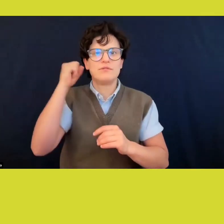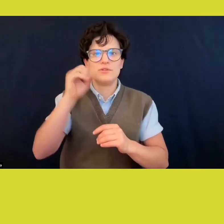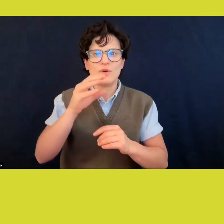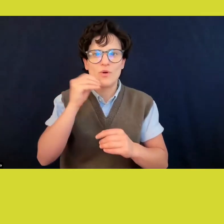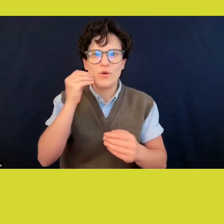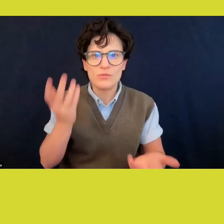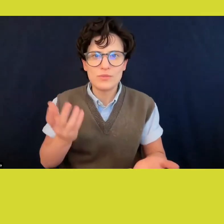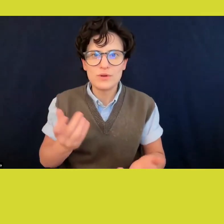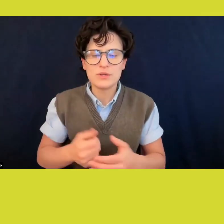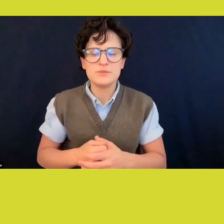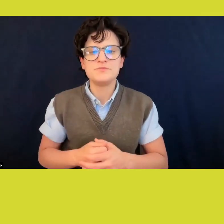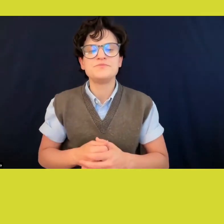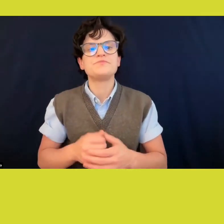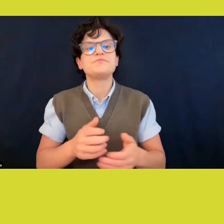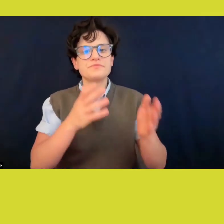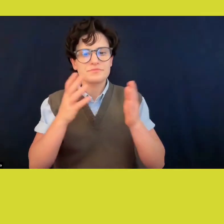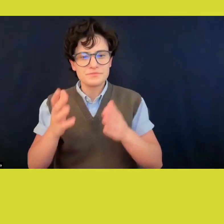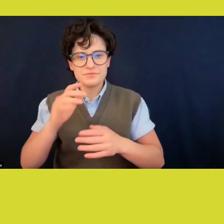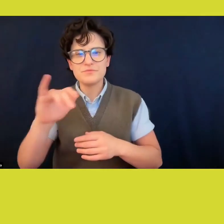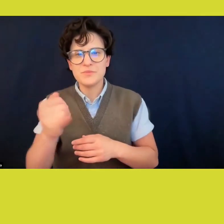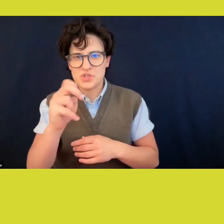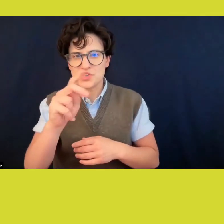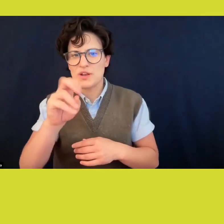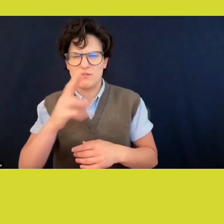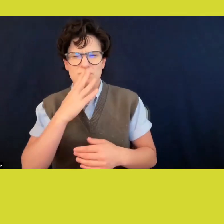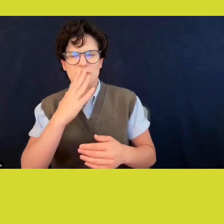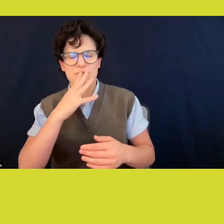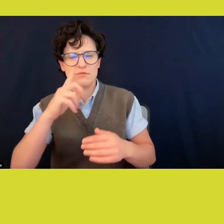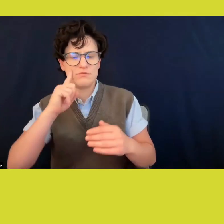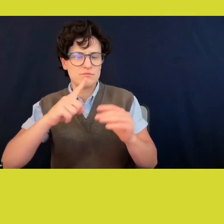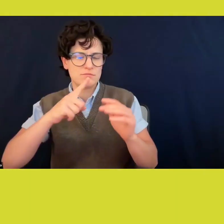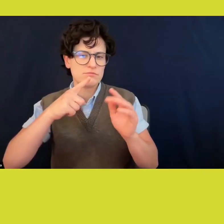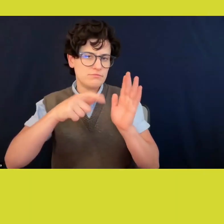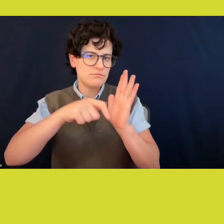So, Rachelle, as someone who has actually lived in